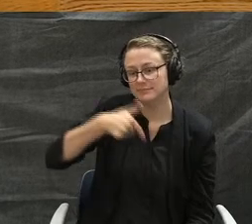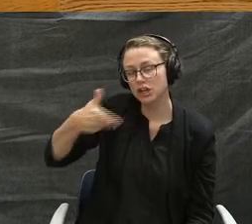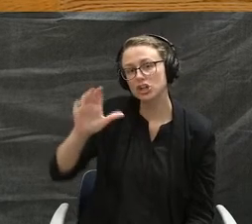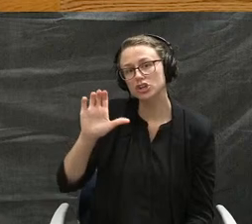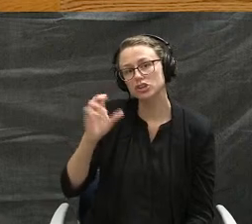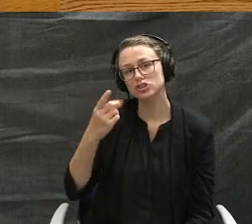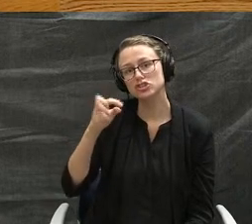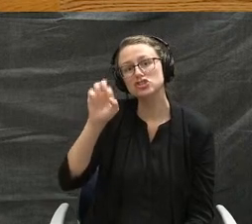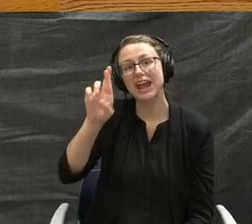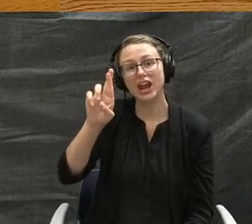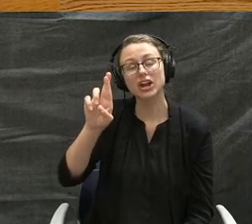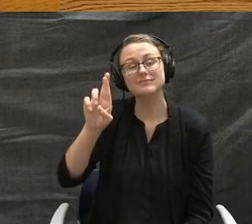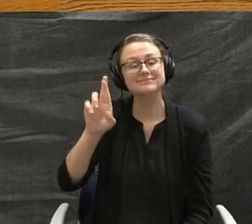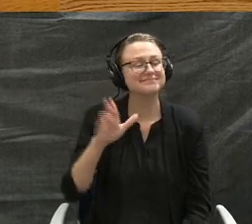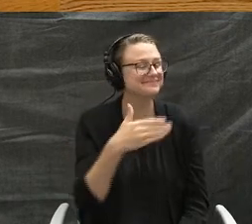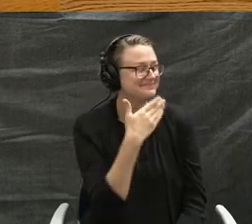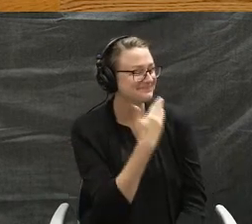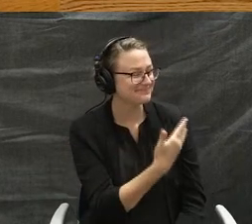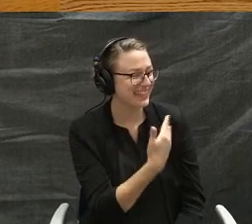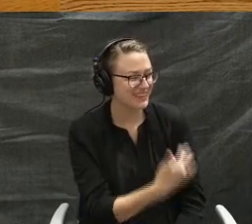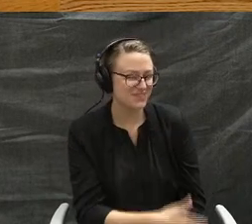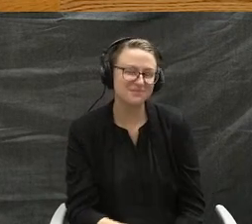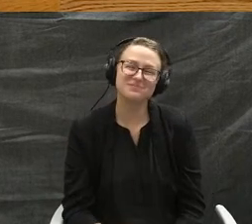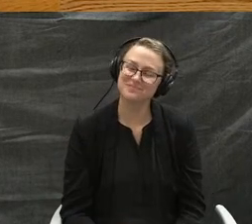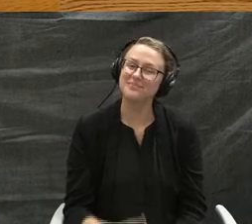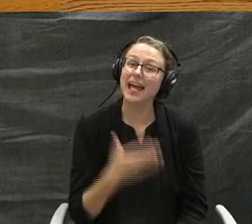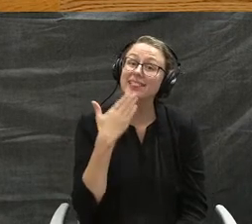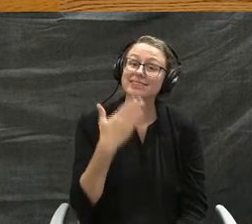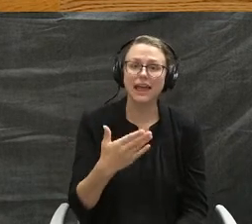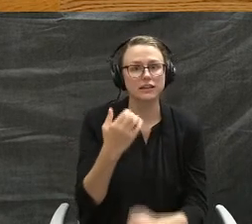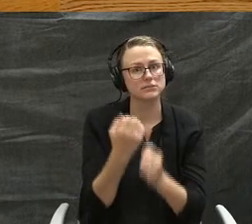Thank you, thank you to everybody. All the leaderships